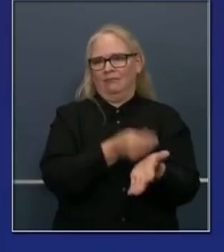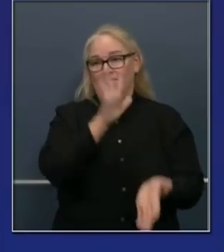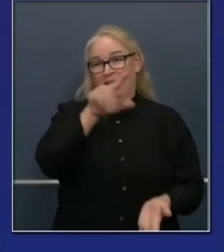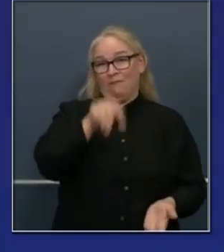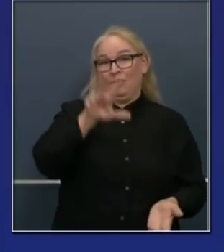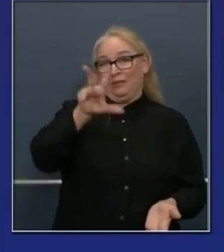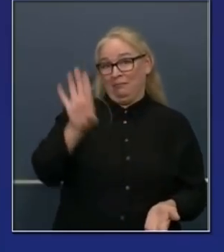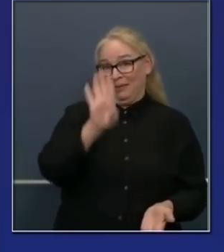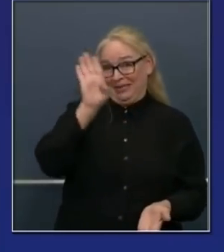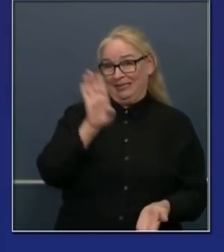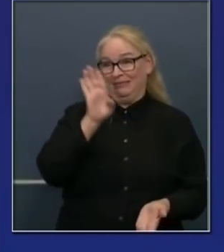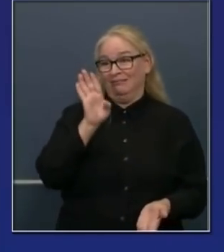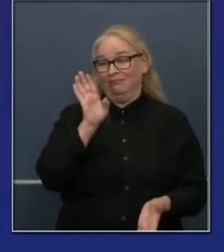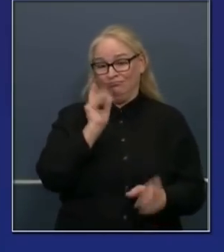INTO THOSE CATEGORIES OF